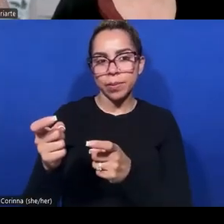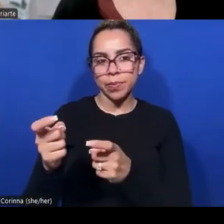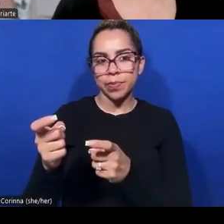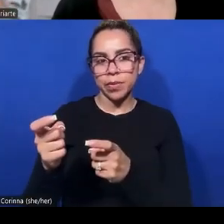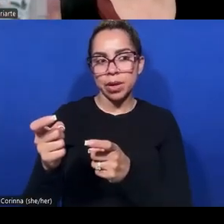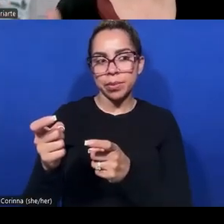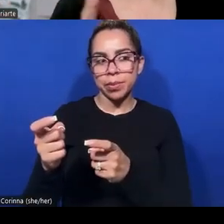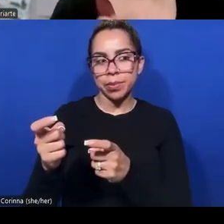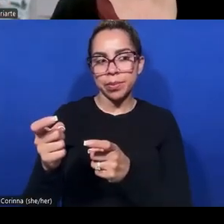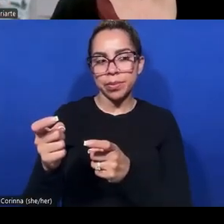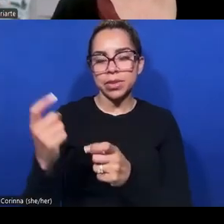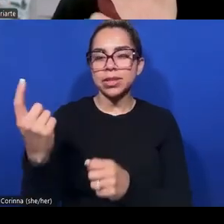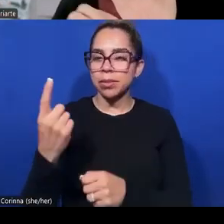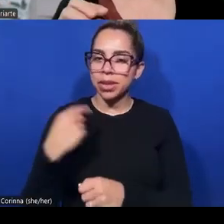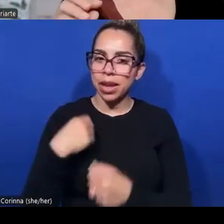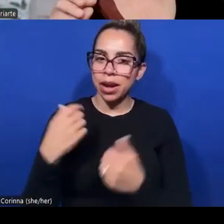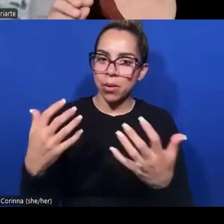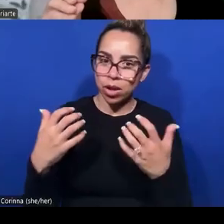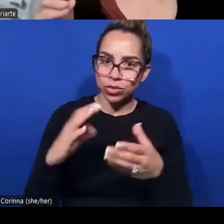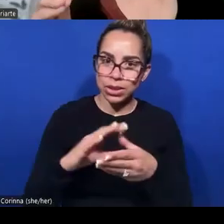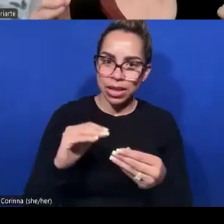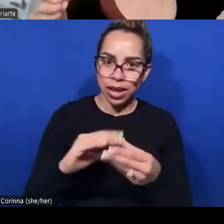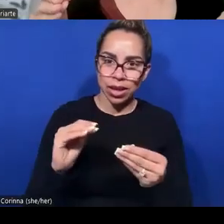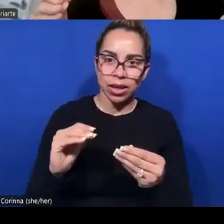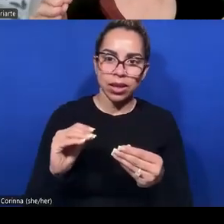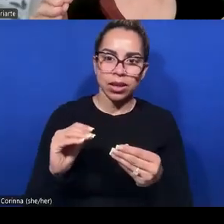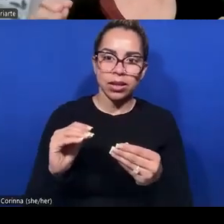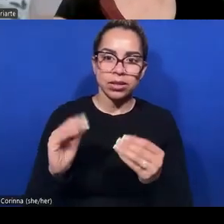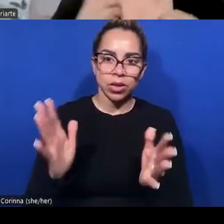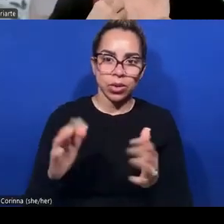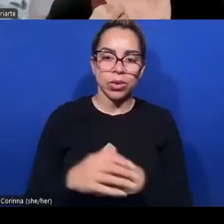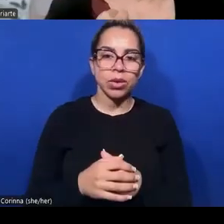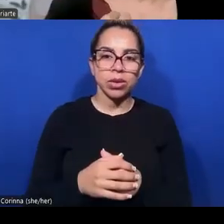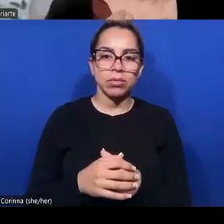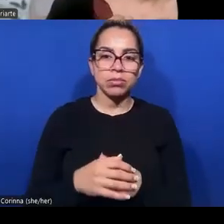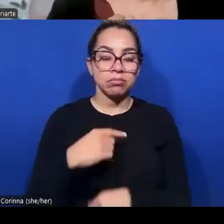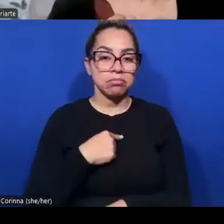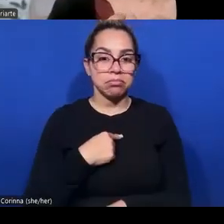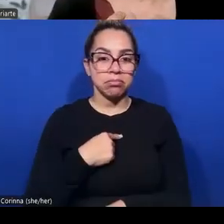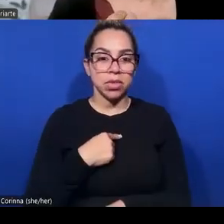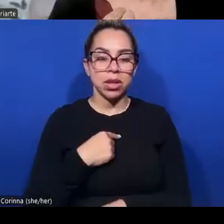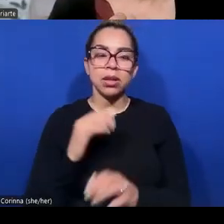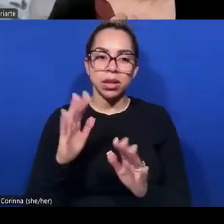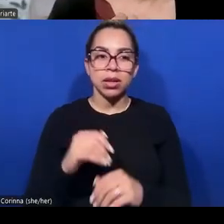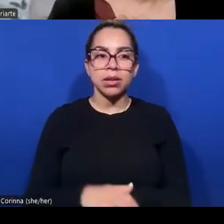There's something that I do want to say, so I can put money if I, if I, the